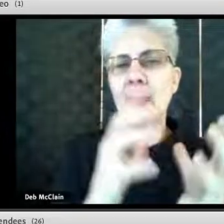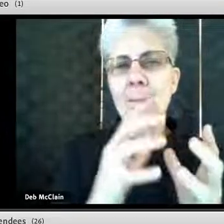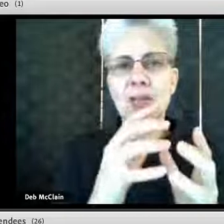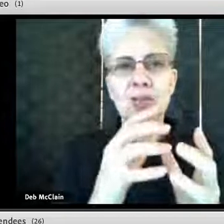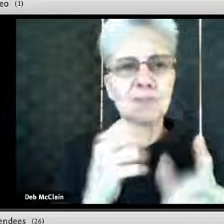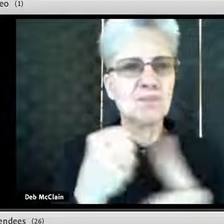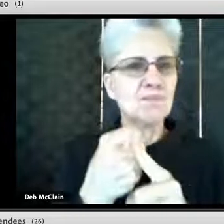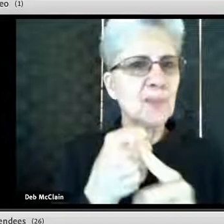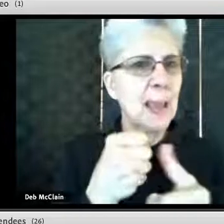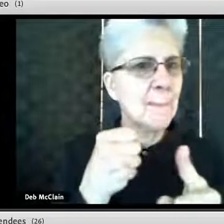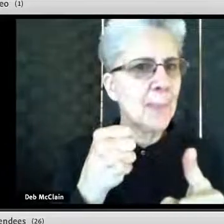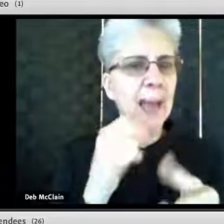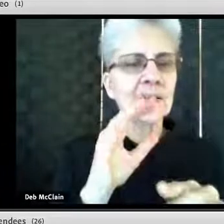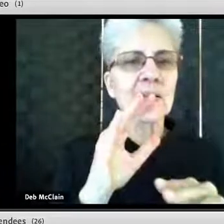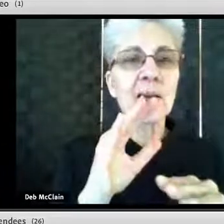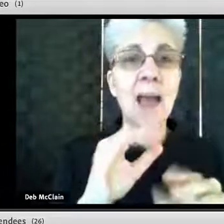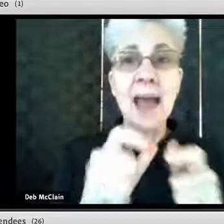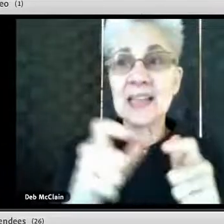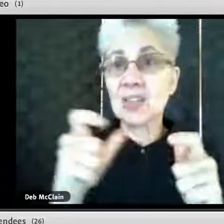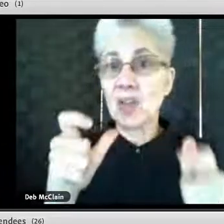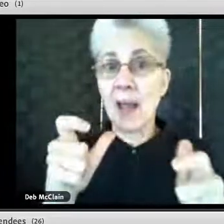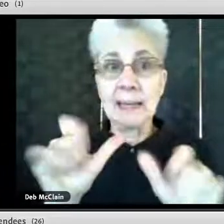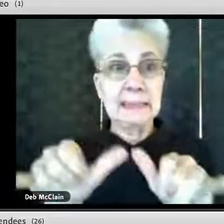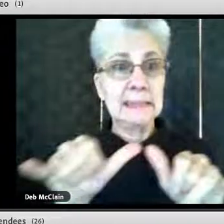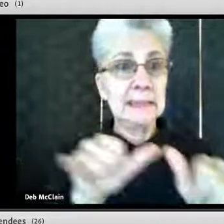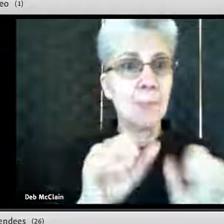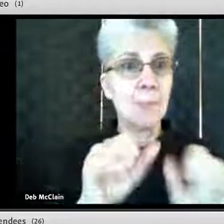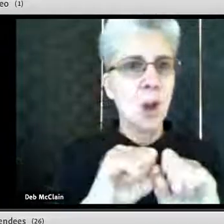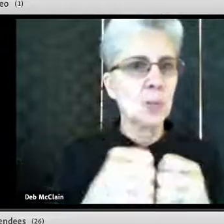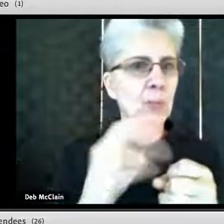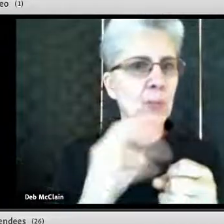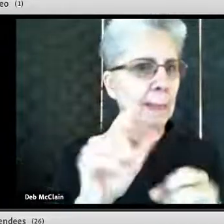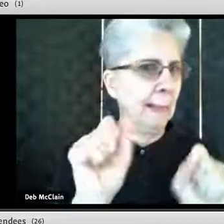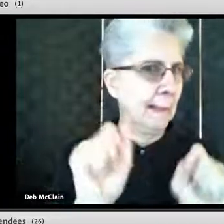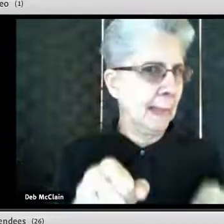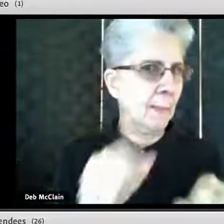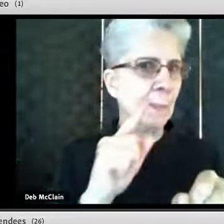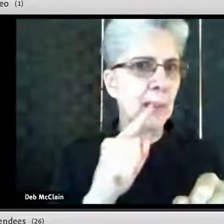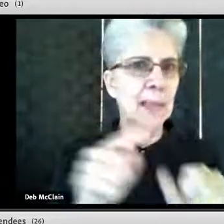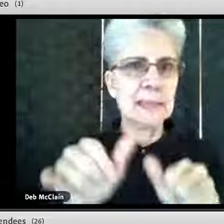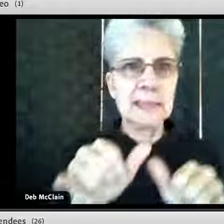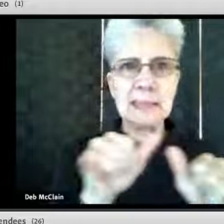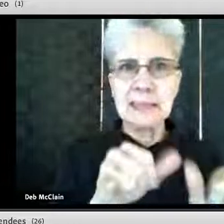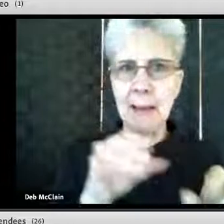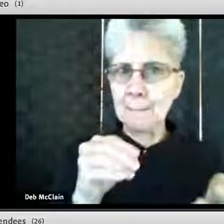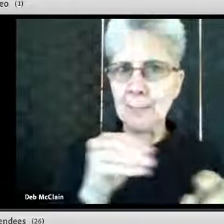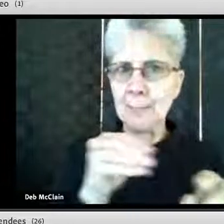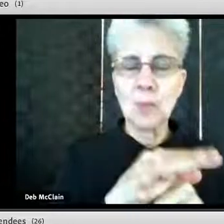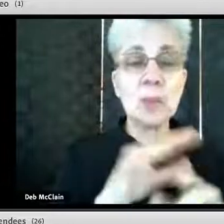as a giant mega-library on social media. So the reason we talk about all of this